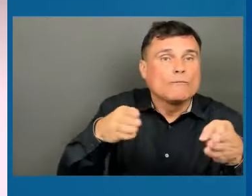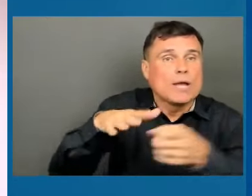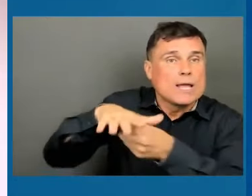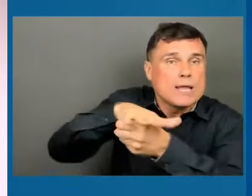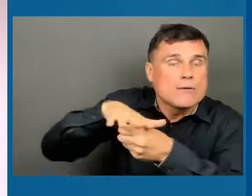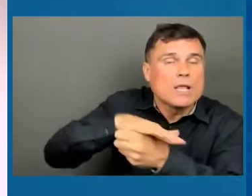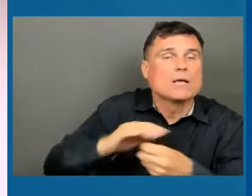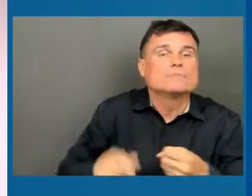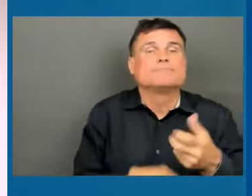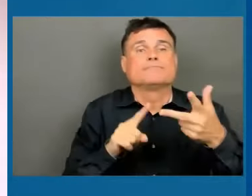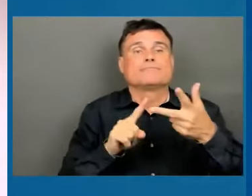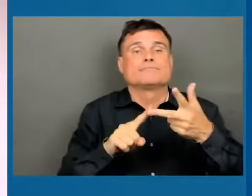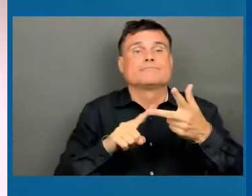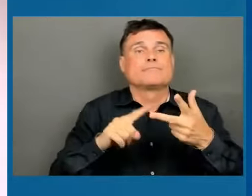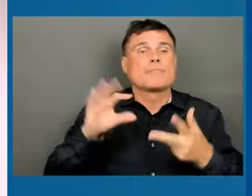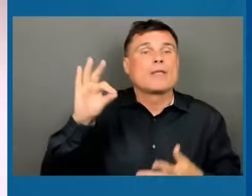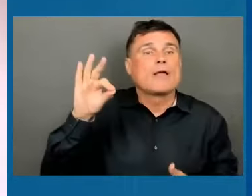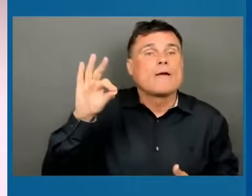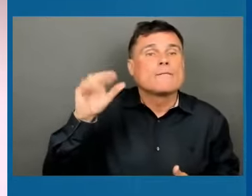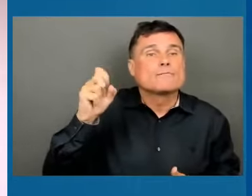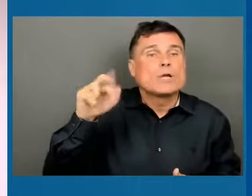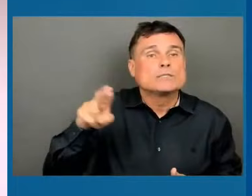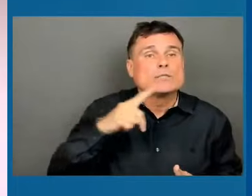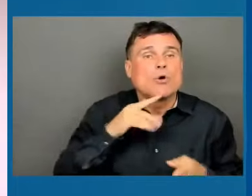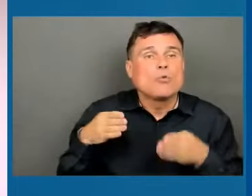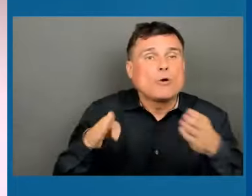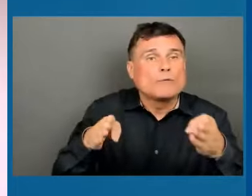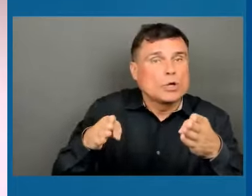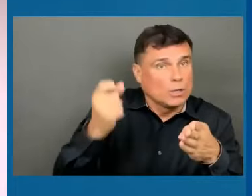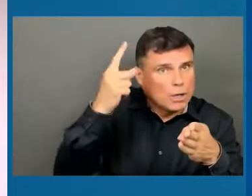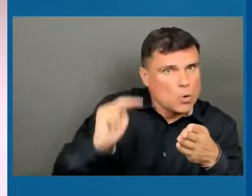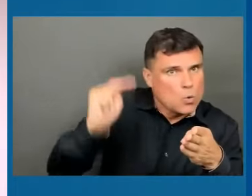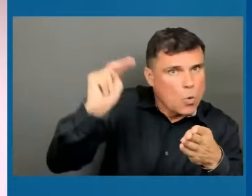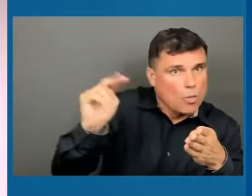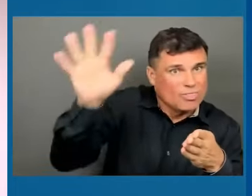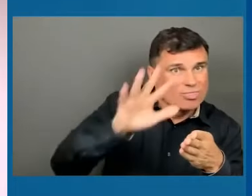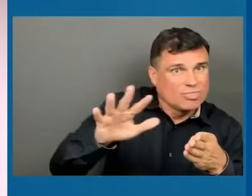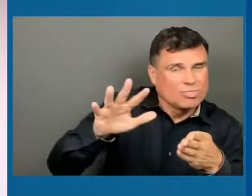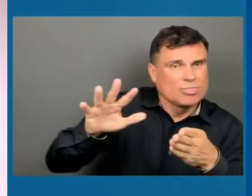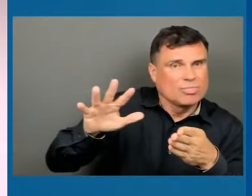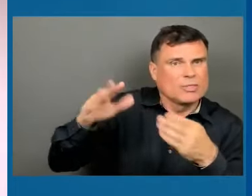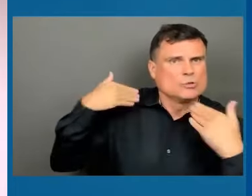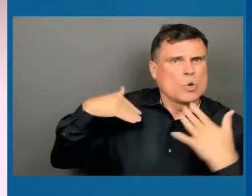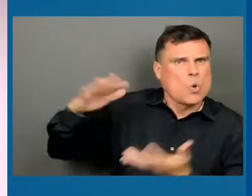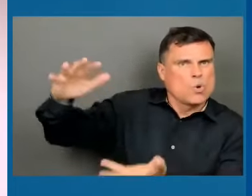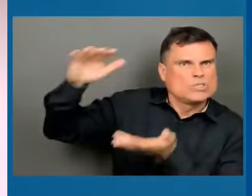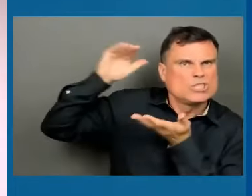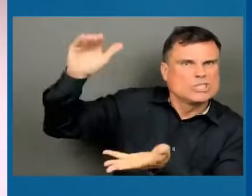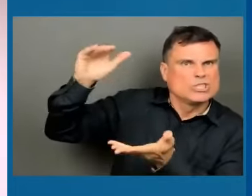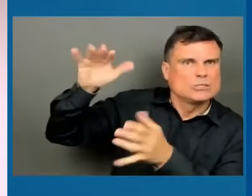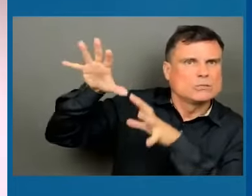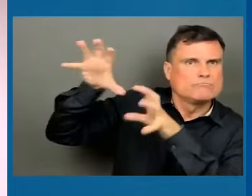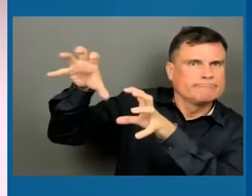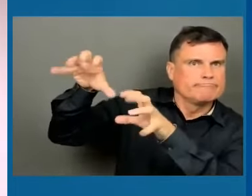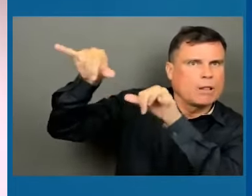Fraser Valley, in particular have in some cases record snow pack. We have really turned the